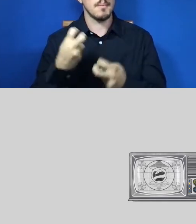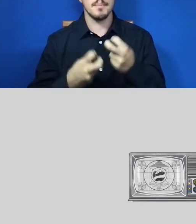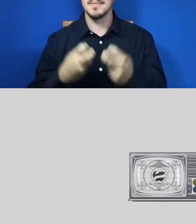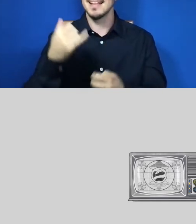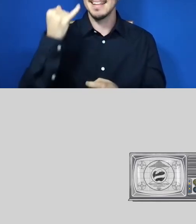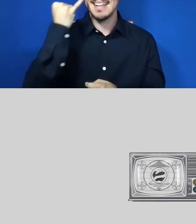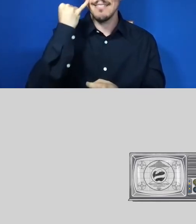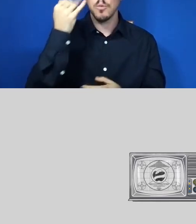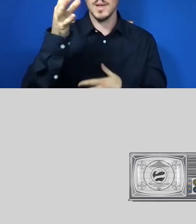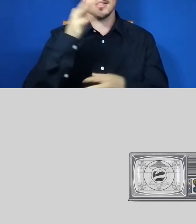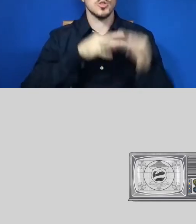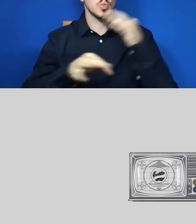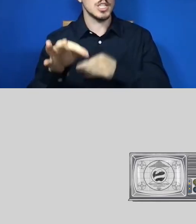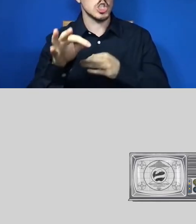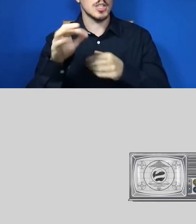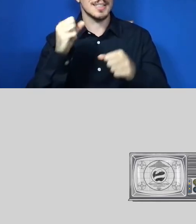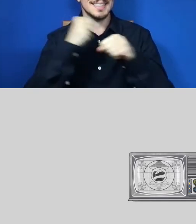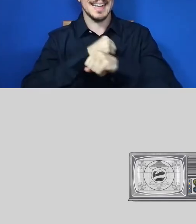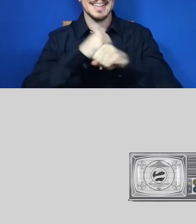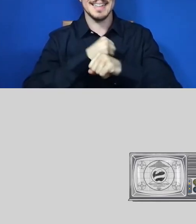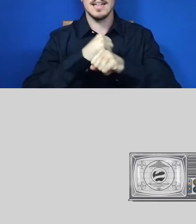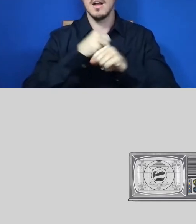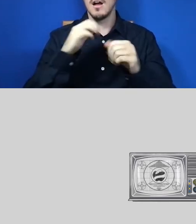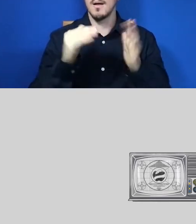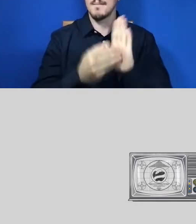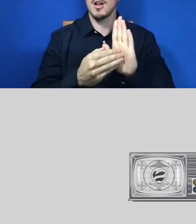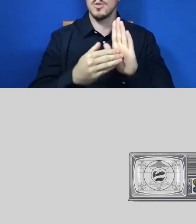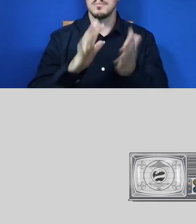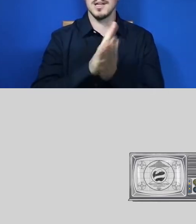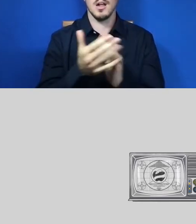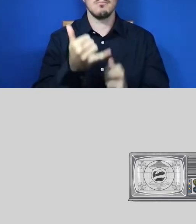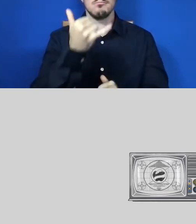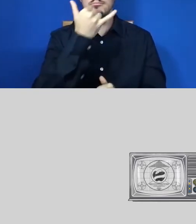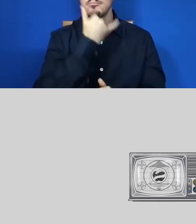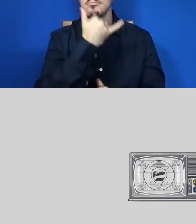that if we switch to data of something else, our model will be inaccurate.